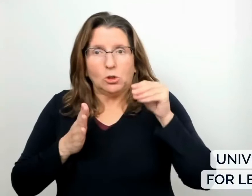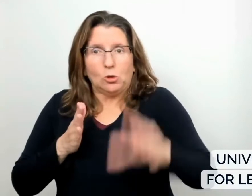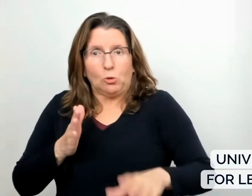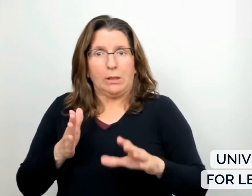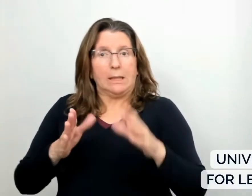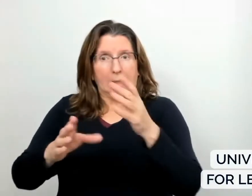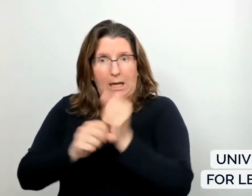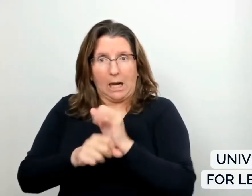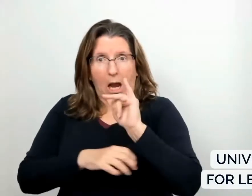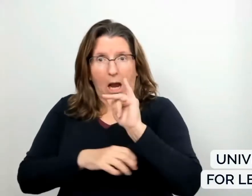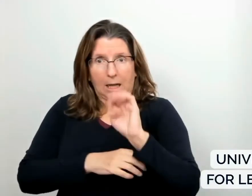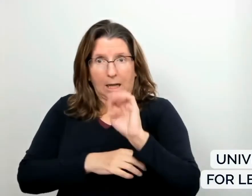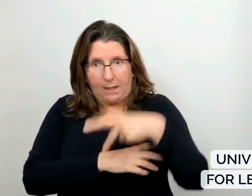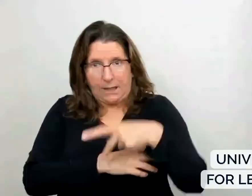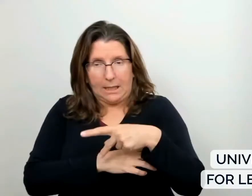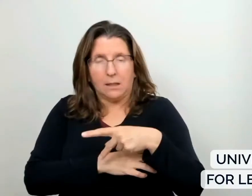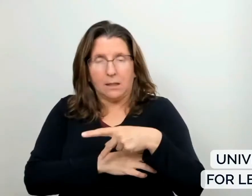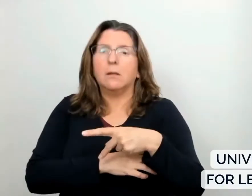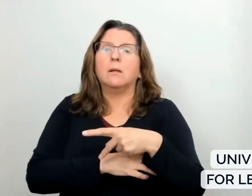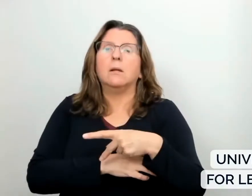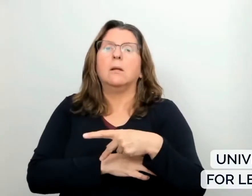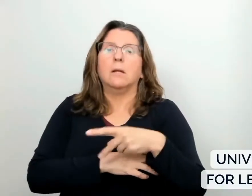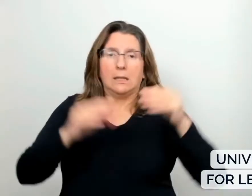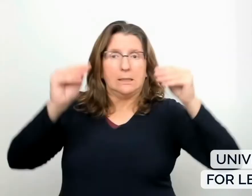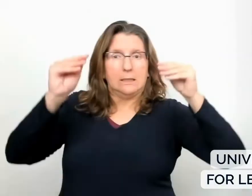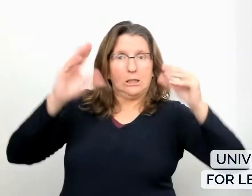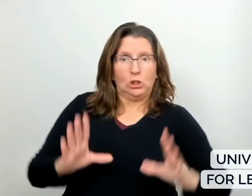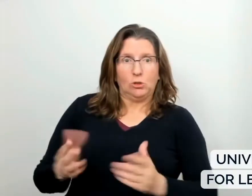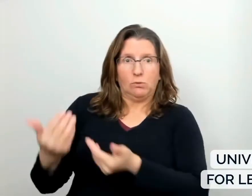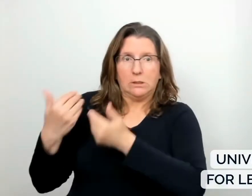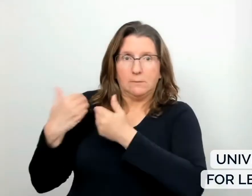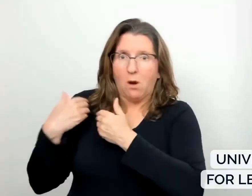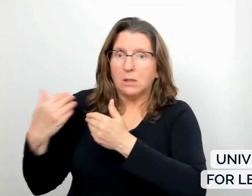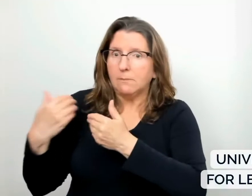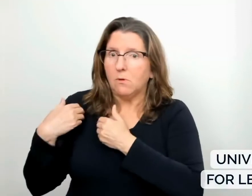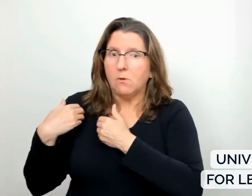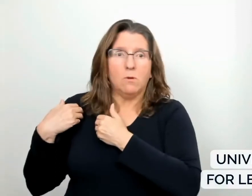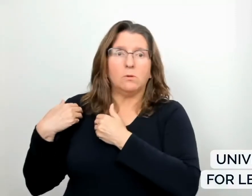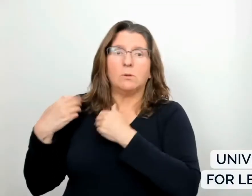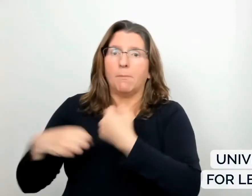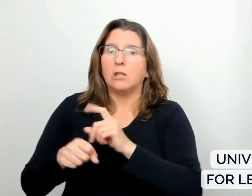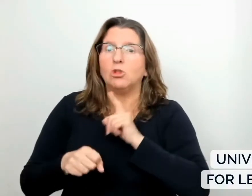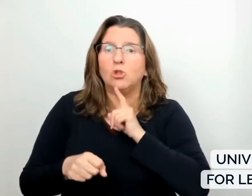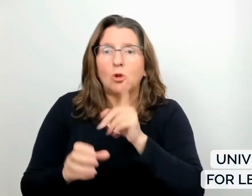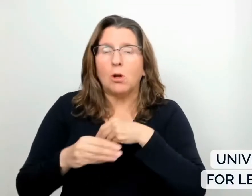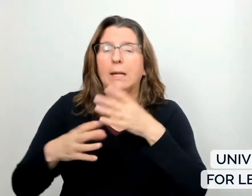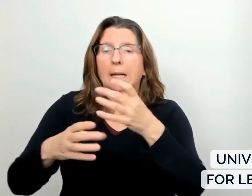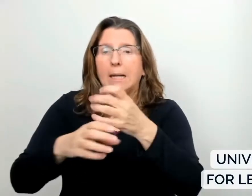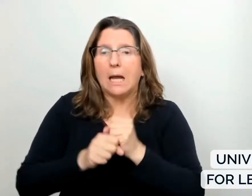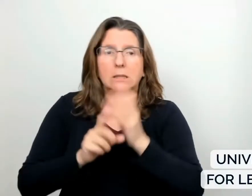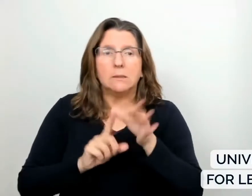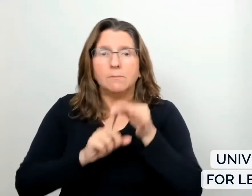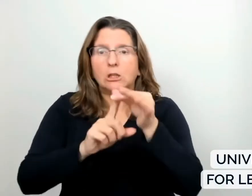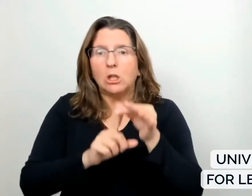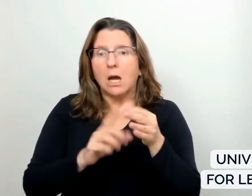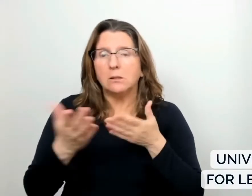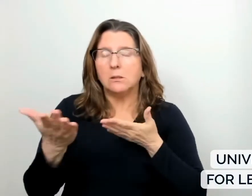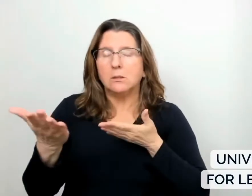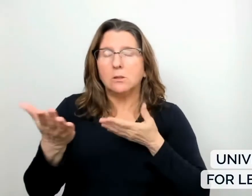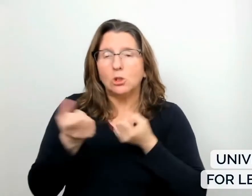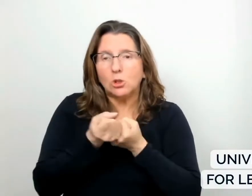The teacher is responsible to see that every specialized support or service outlined in the IEP are secured.